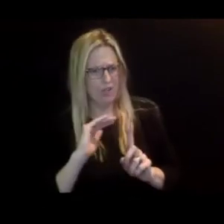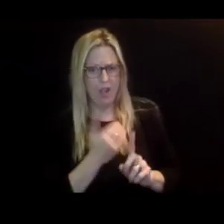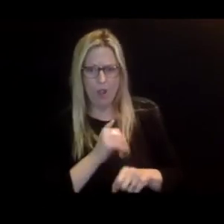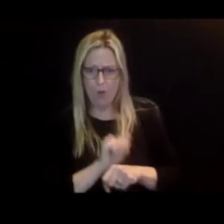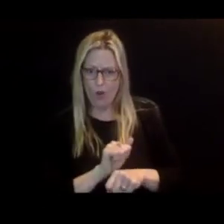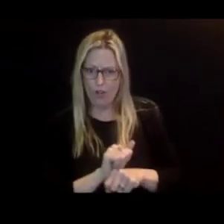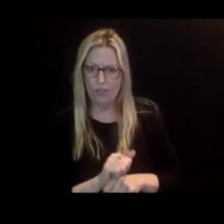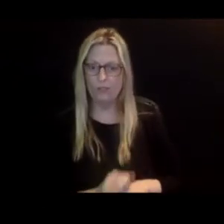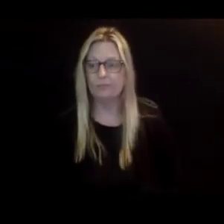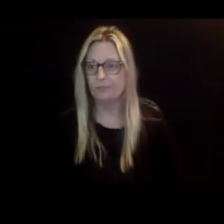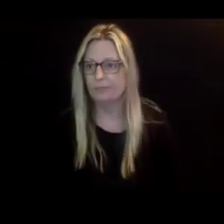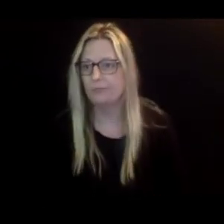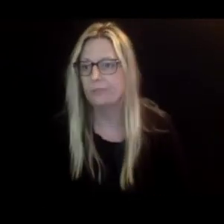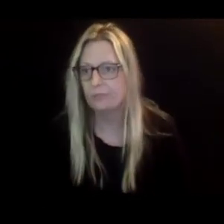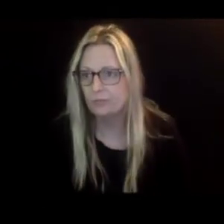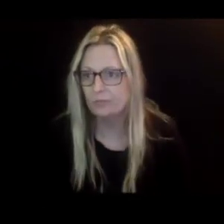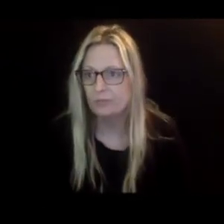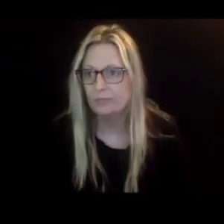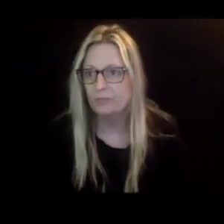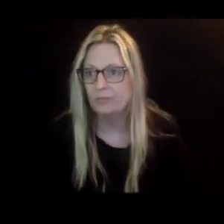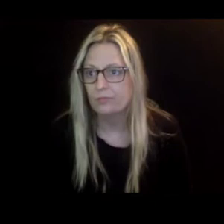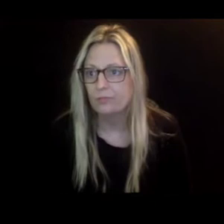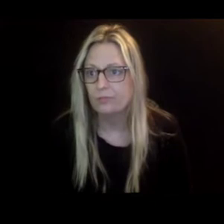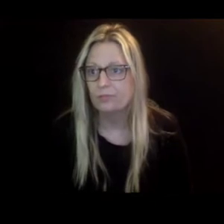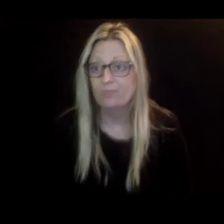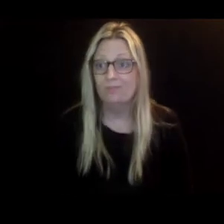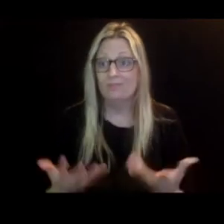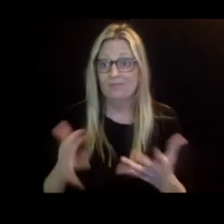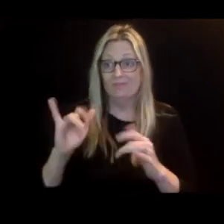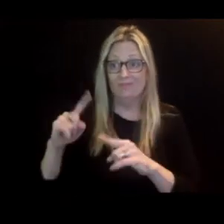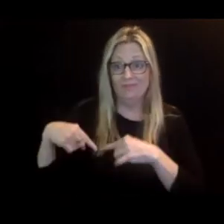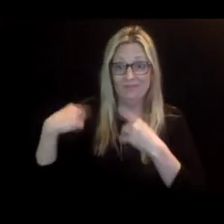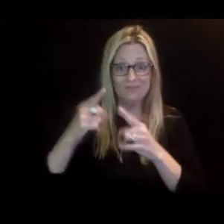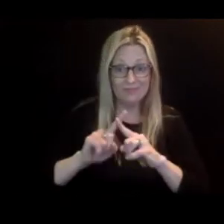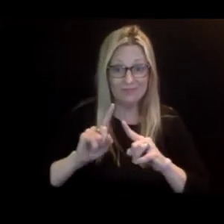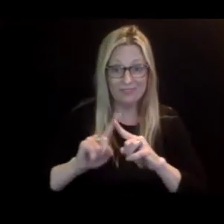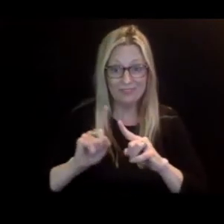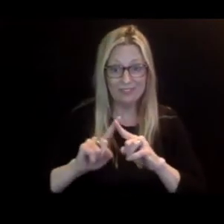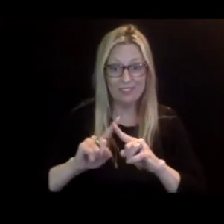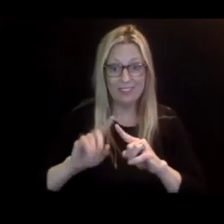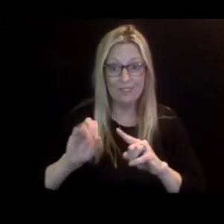do not hear from, and want to hear their perspectives about our work. The focus groups have been